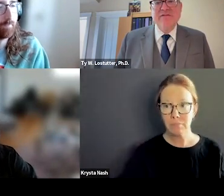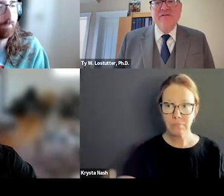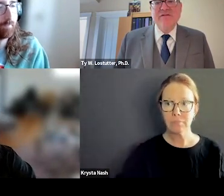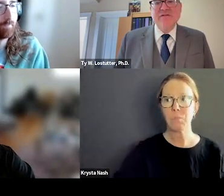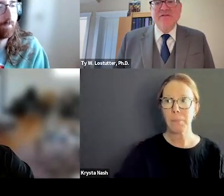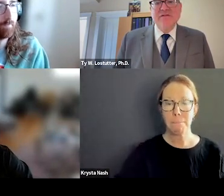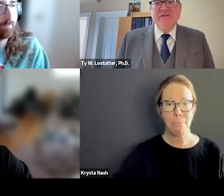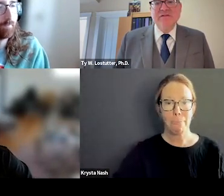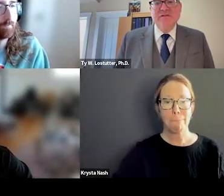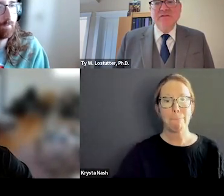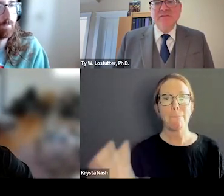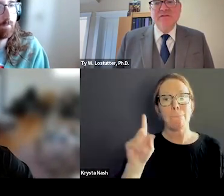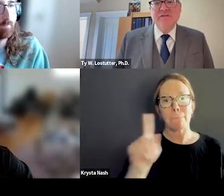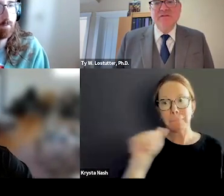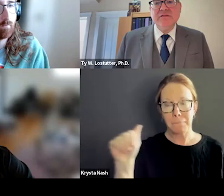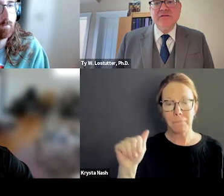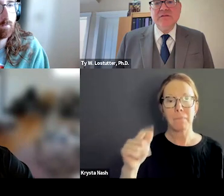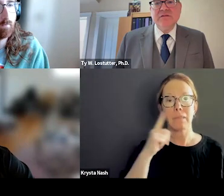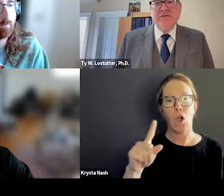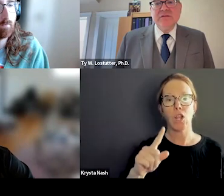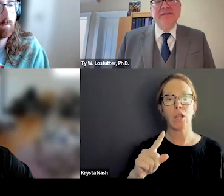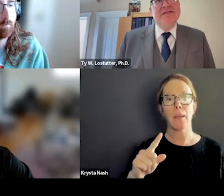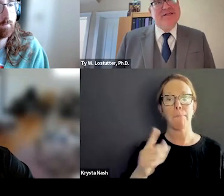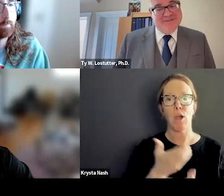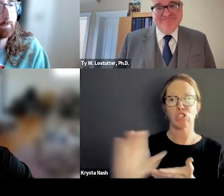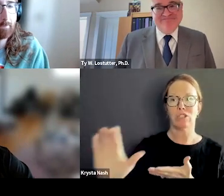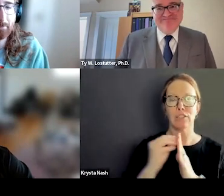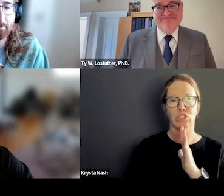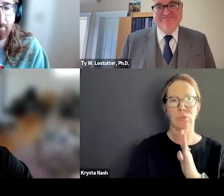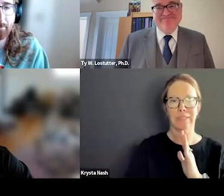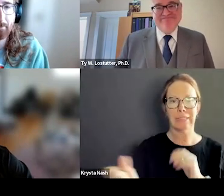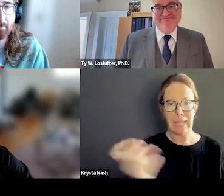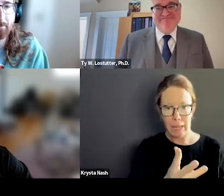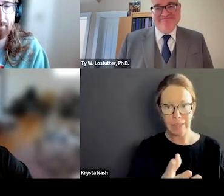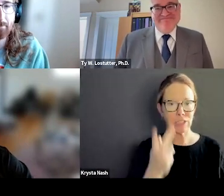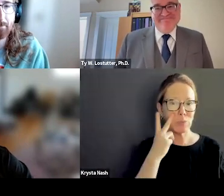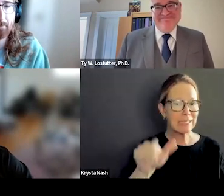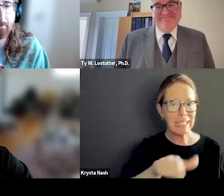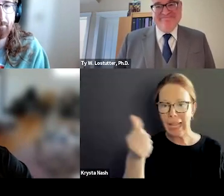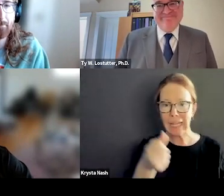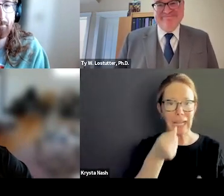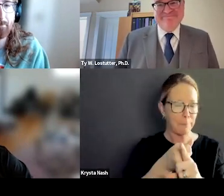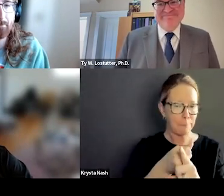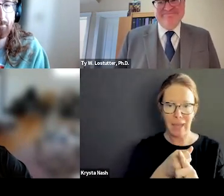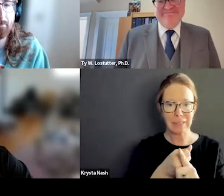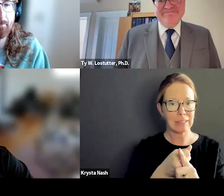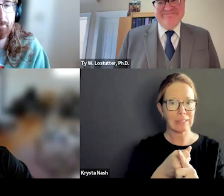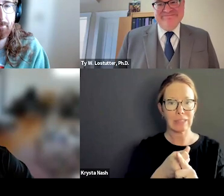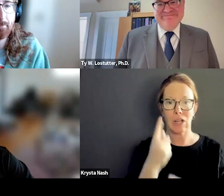Is data on marginalized students and gambling and has the have we seen any impacts on gambling in student loans?